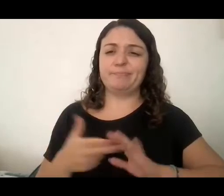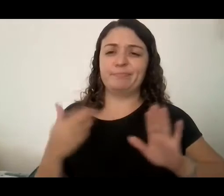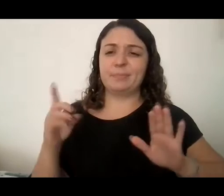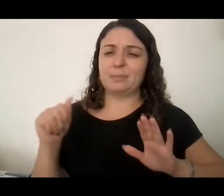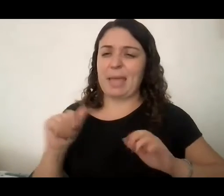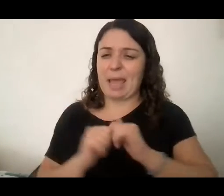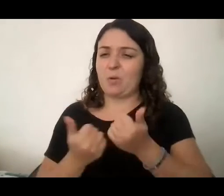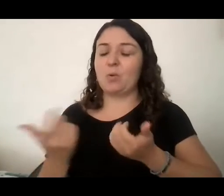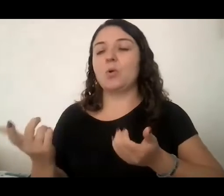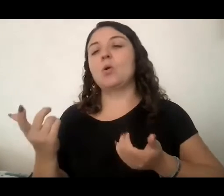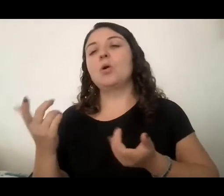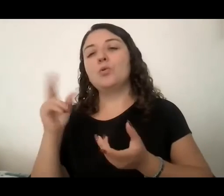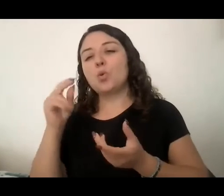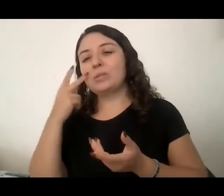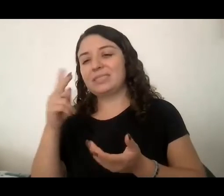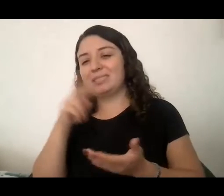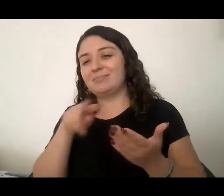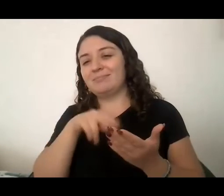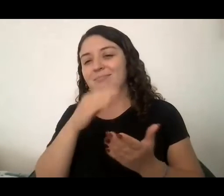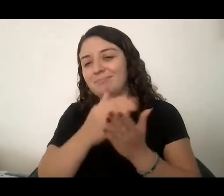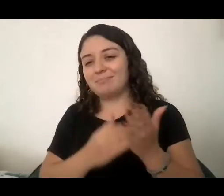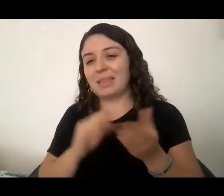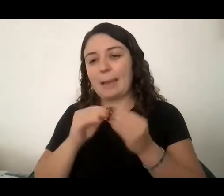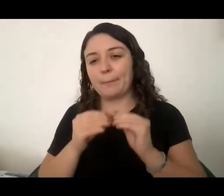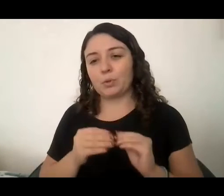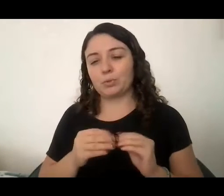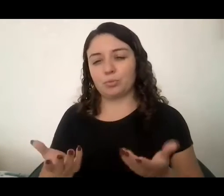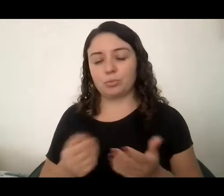It's more in the details that they look at. And on that note, I am going to get us moving